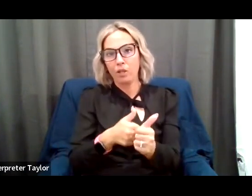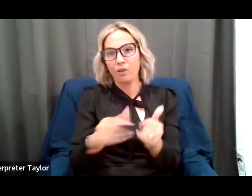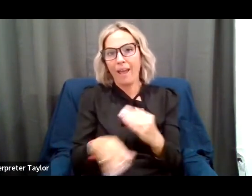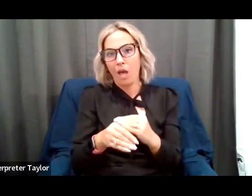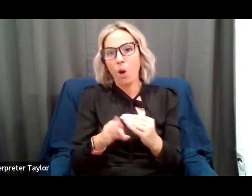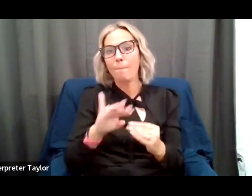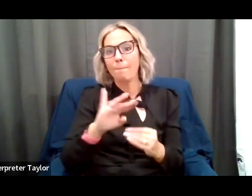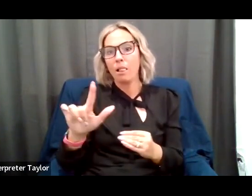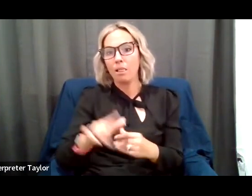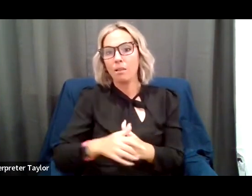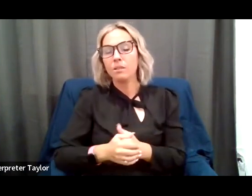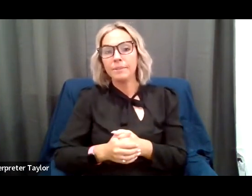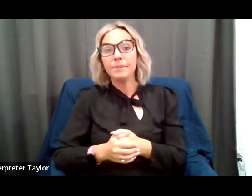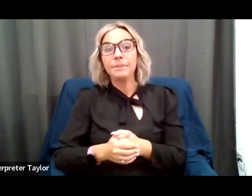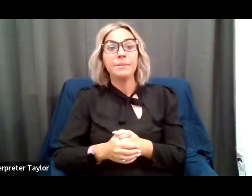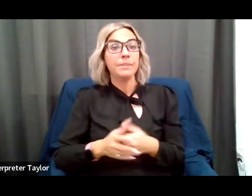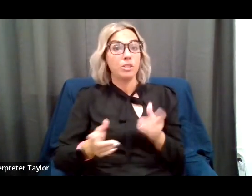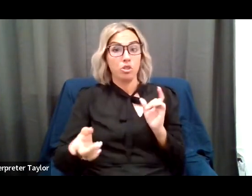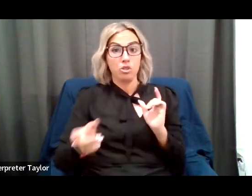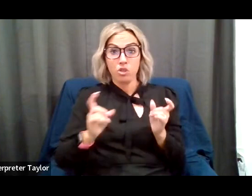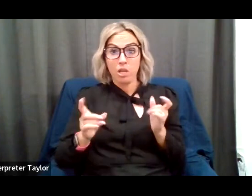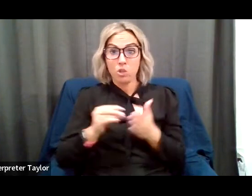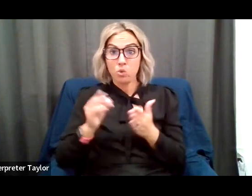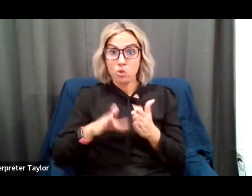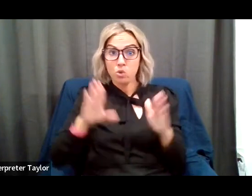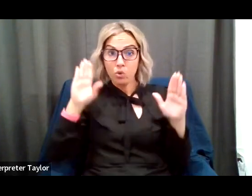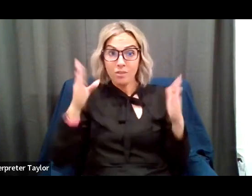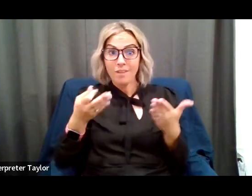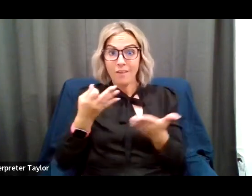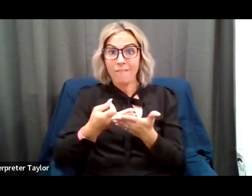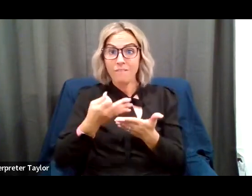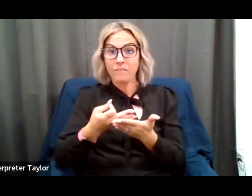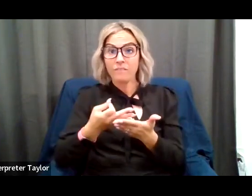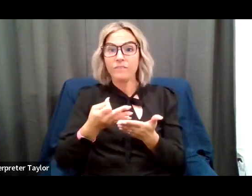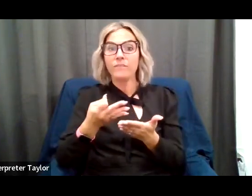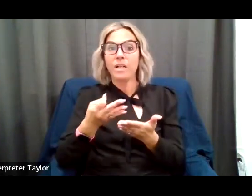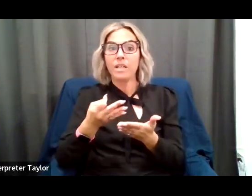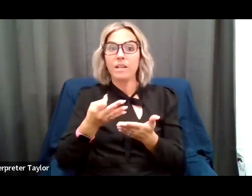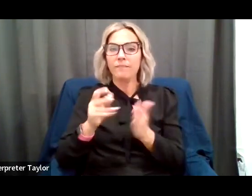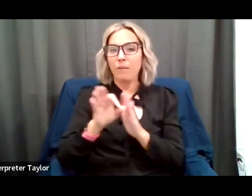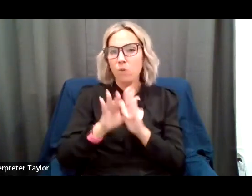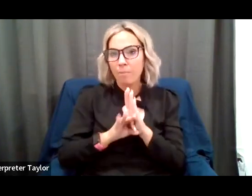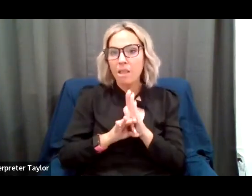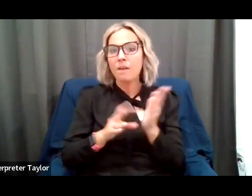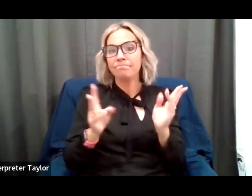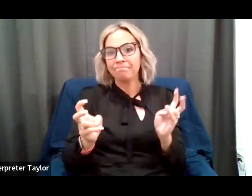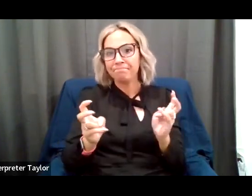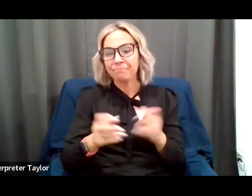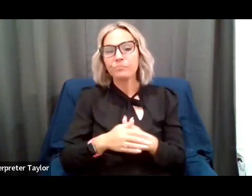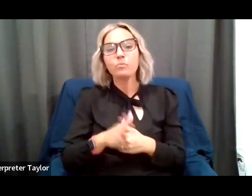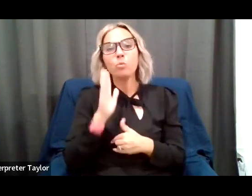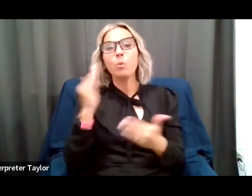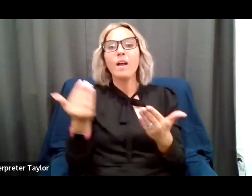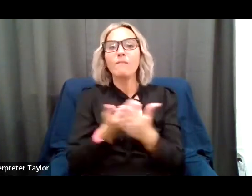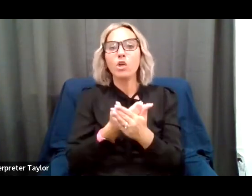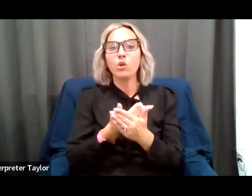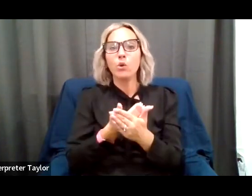Um, changes to the student-centered funding formula. There's going to be a new funding floor at the end of the